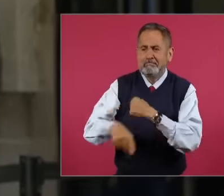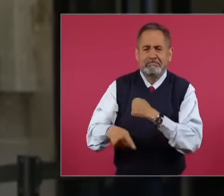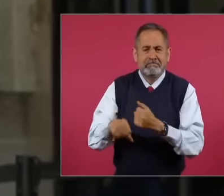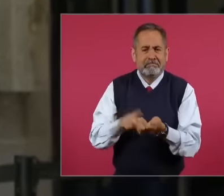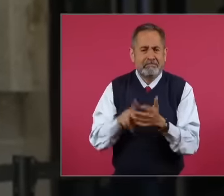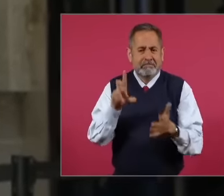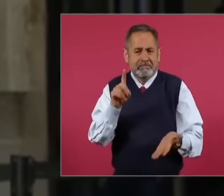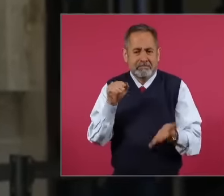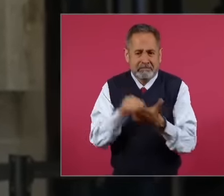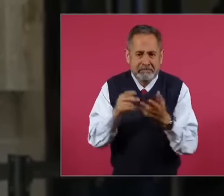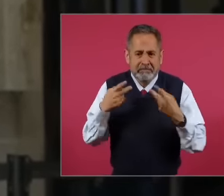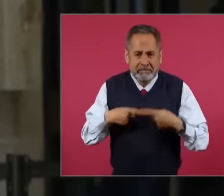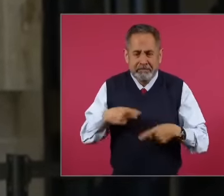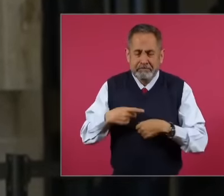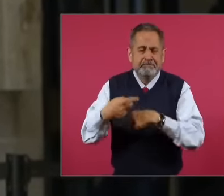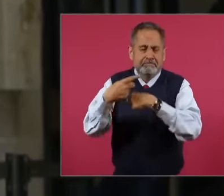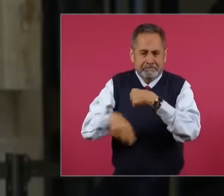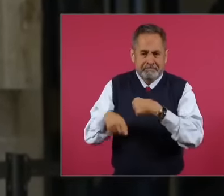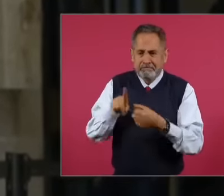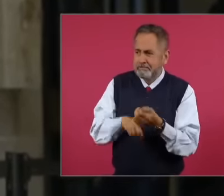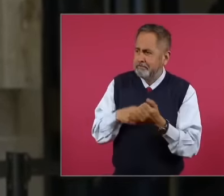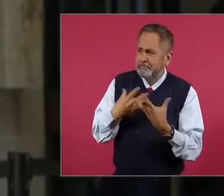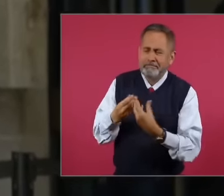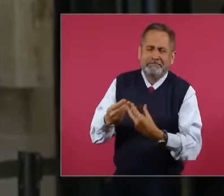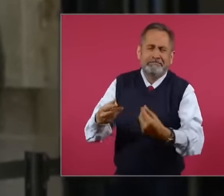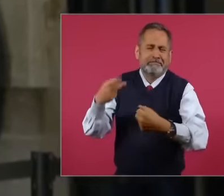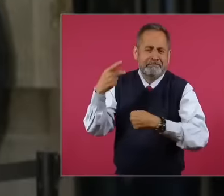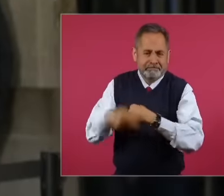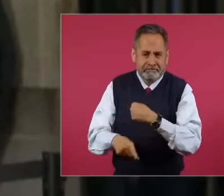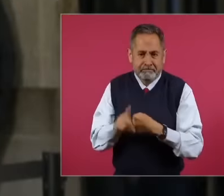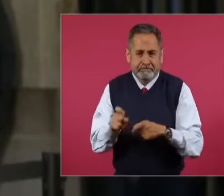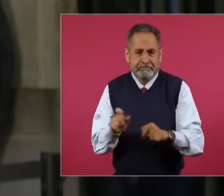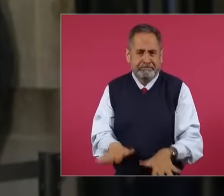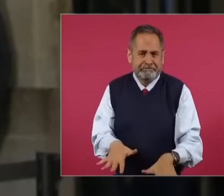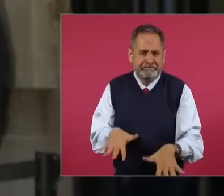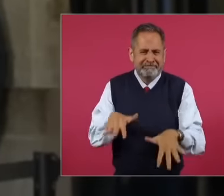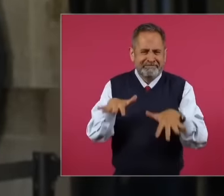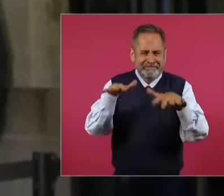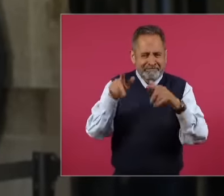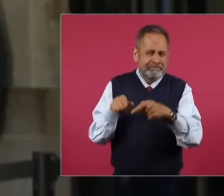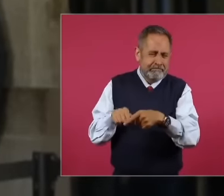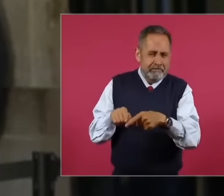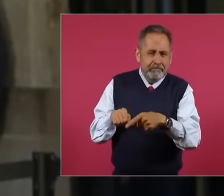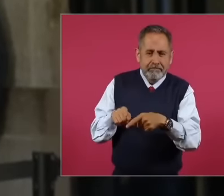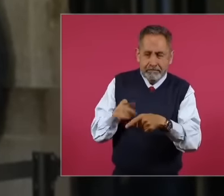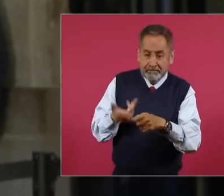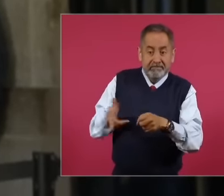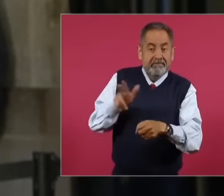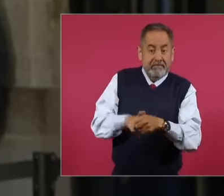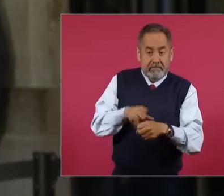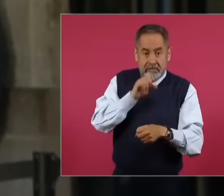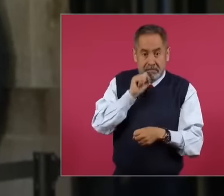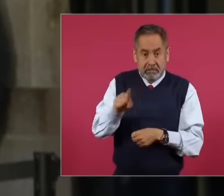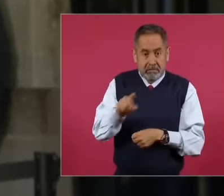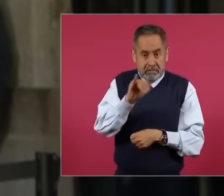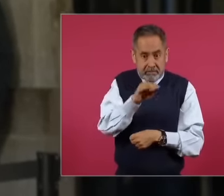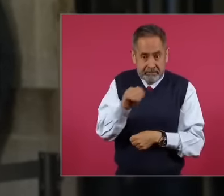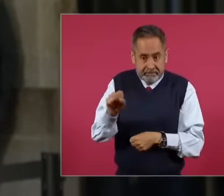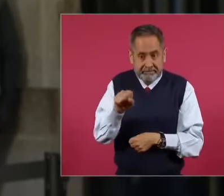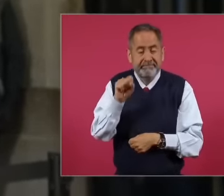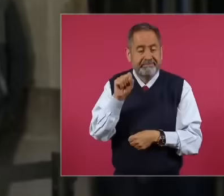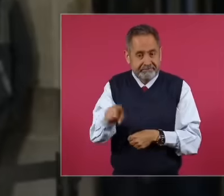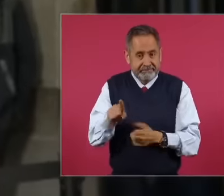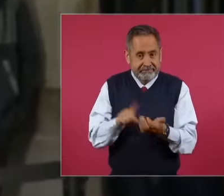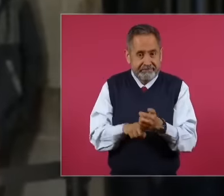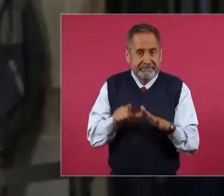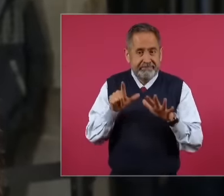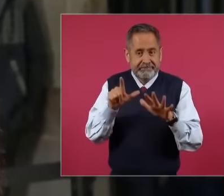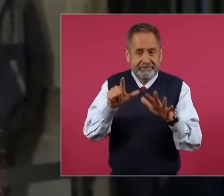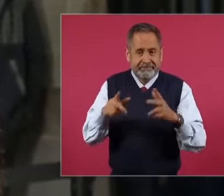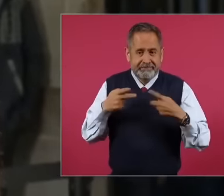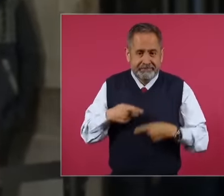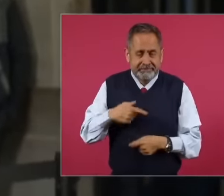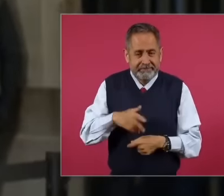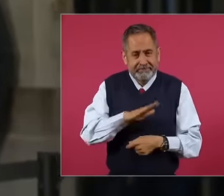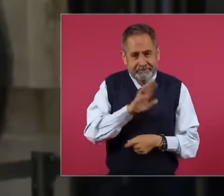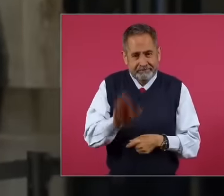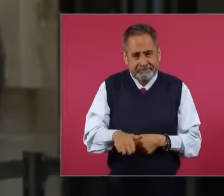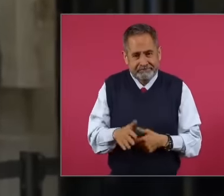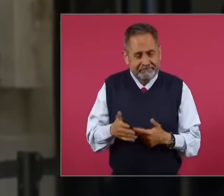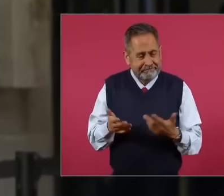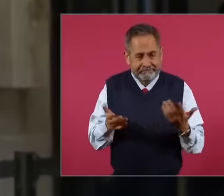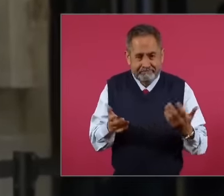who were affected. The flood reached the hospital in lims where there were 17 deaths uh